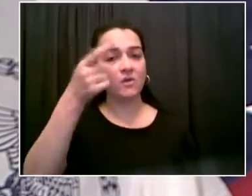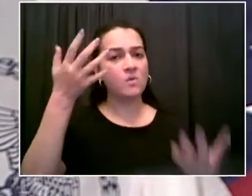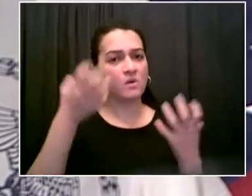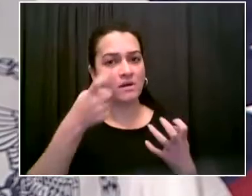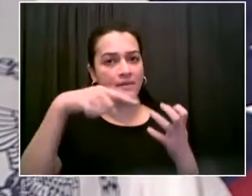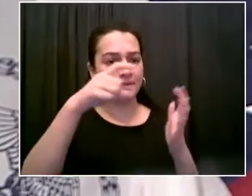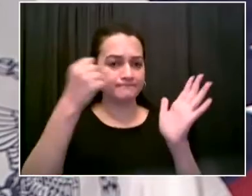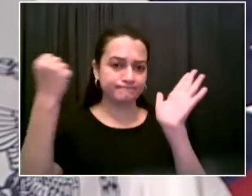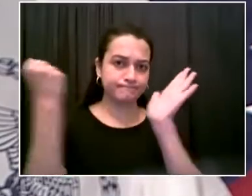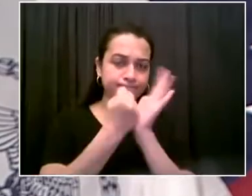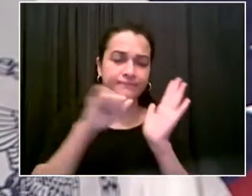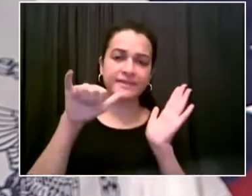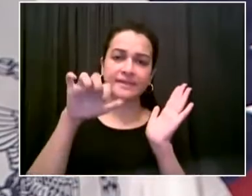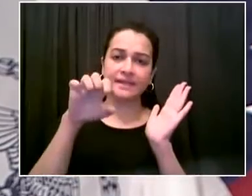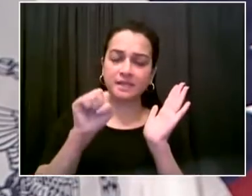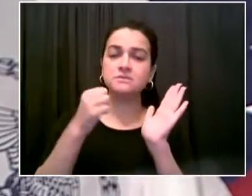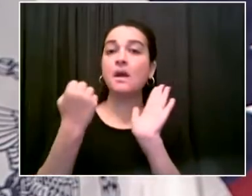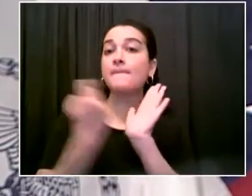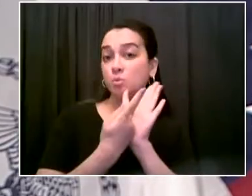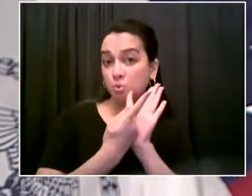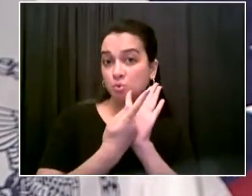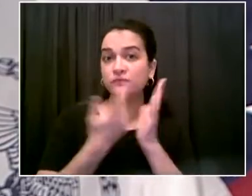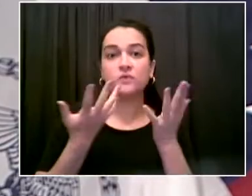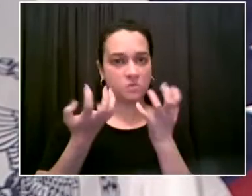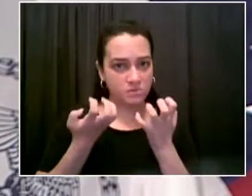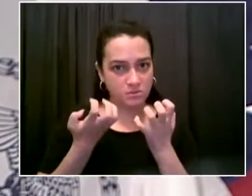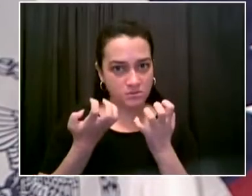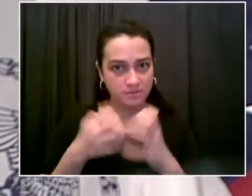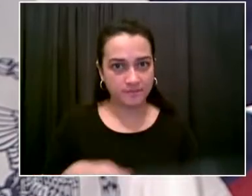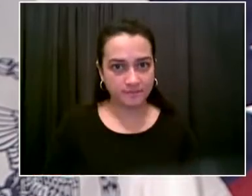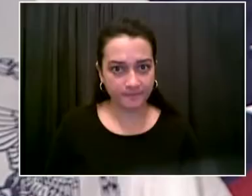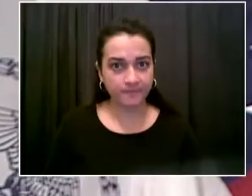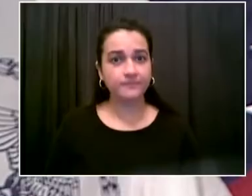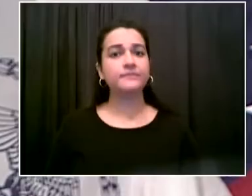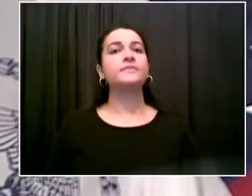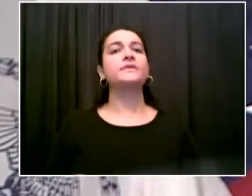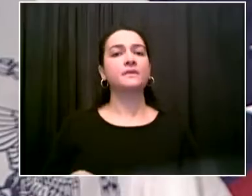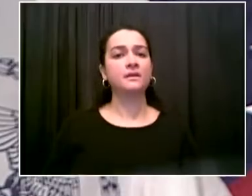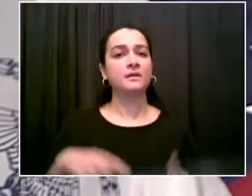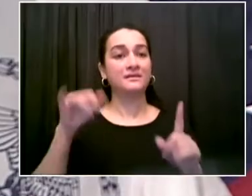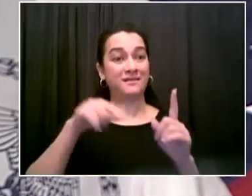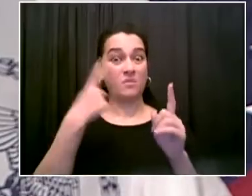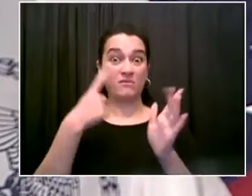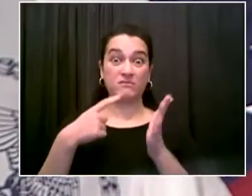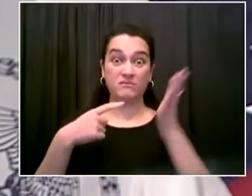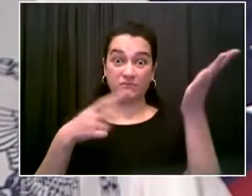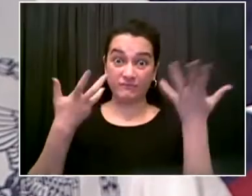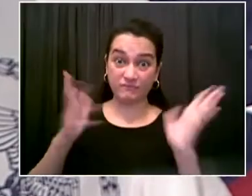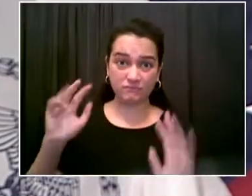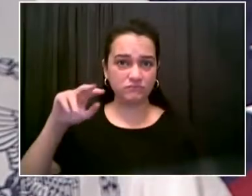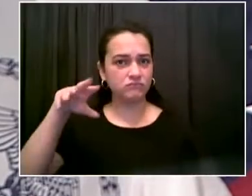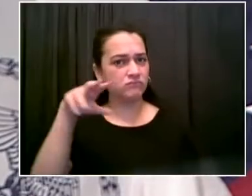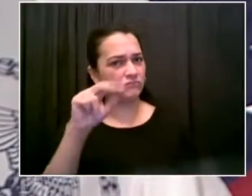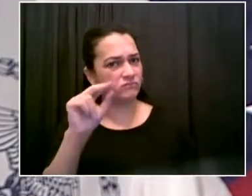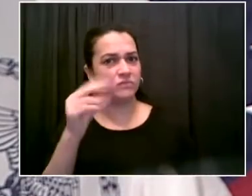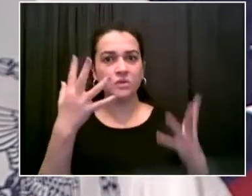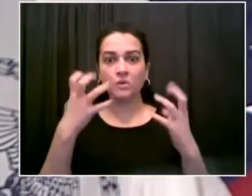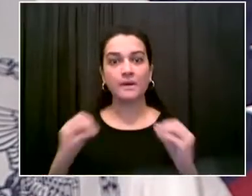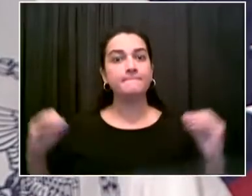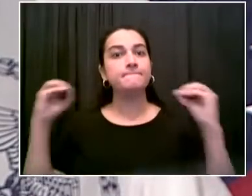O TBE DONE, MORE WORK TO BE DONE. IN OUR COUNTRY,